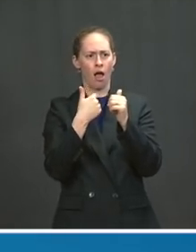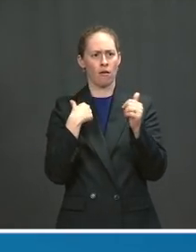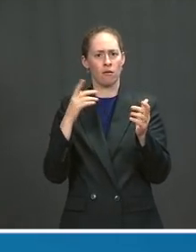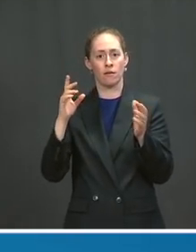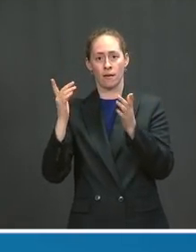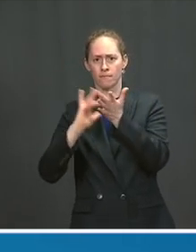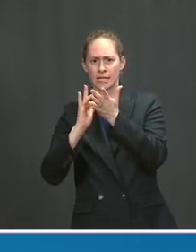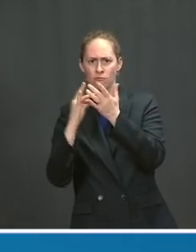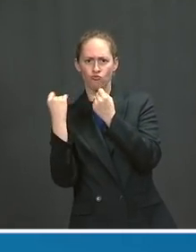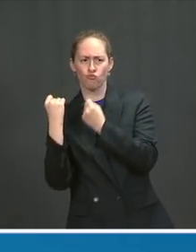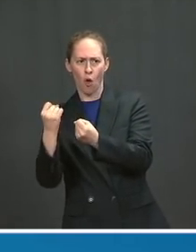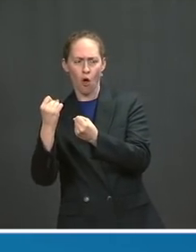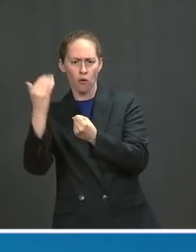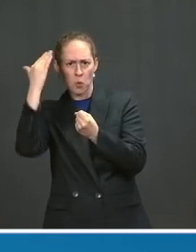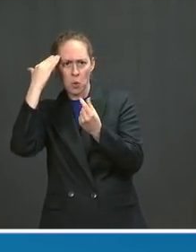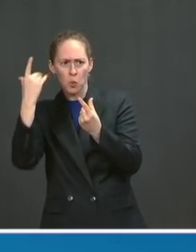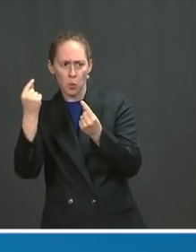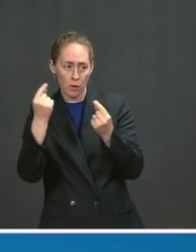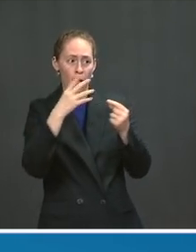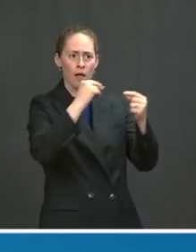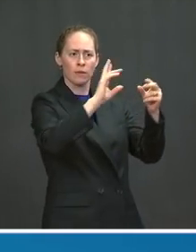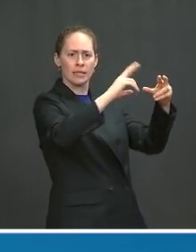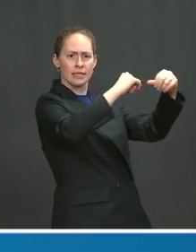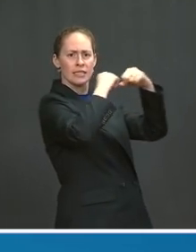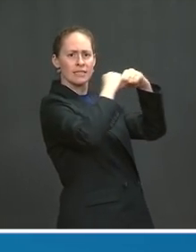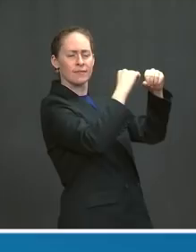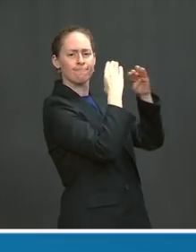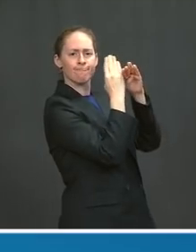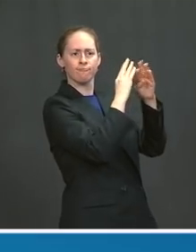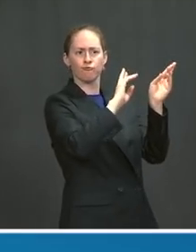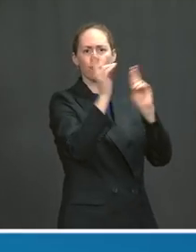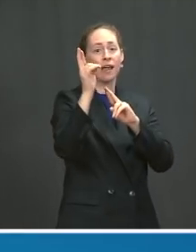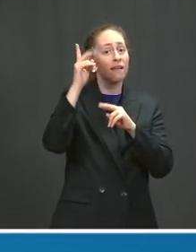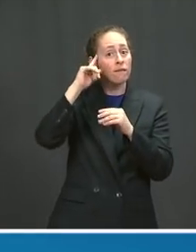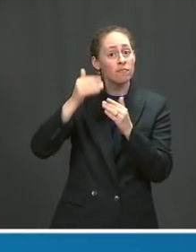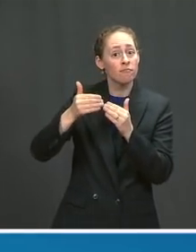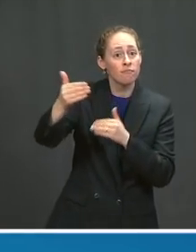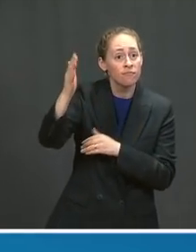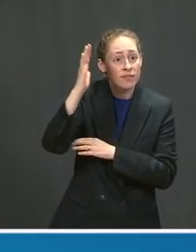Class of 2021, you are prepared for all of this.